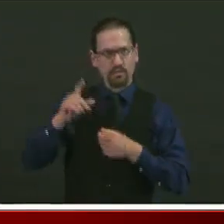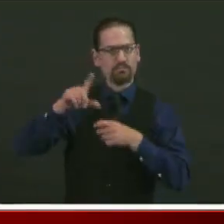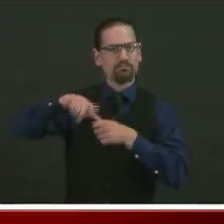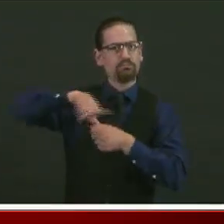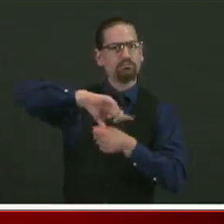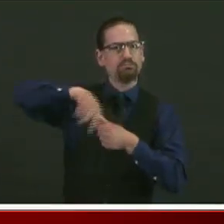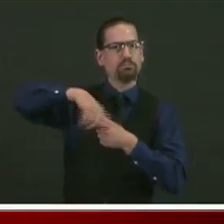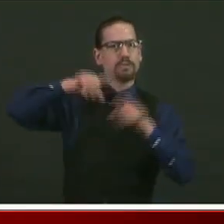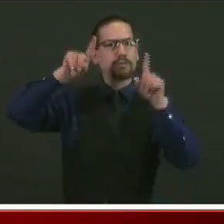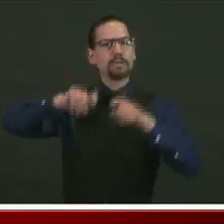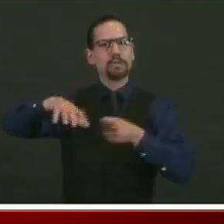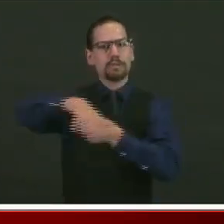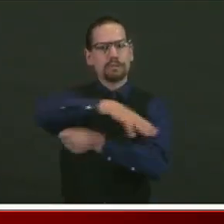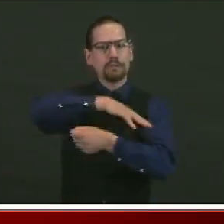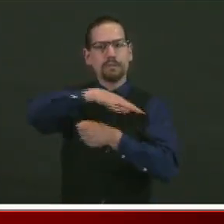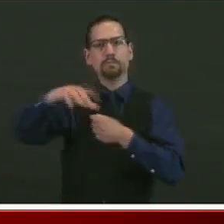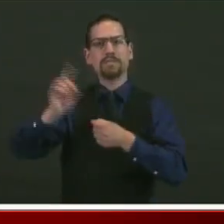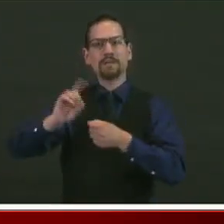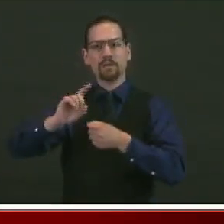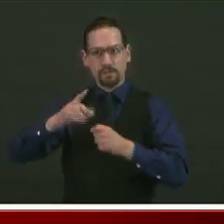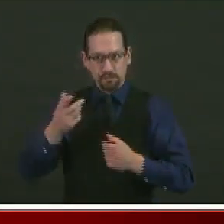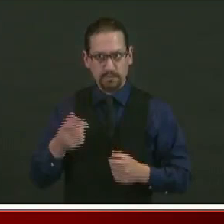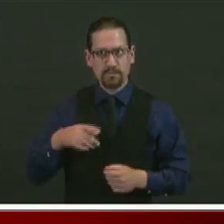WILL SHOW YOU THE TESTING LOCATIONS NEAR YOUR HOME.